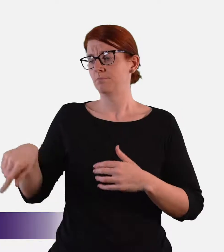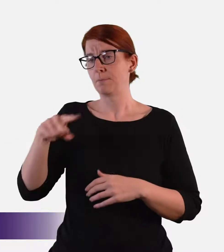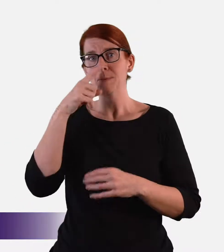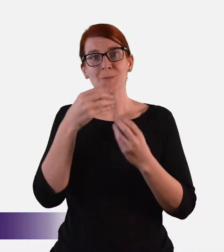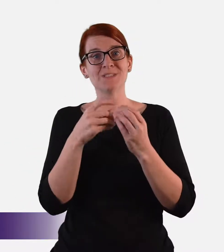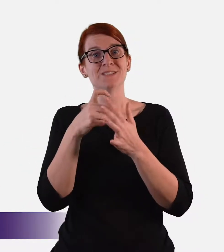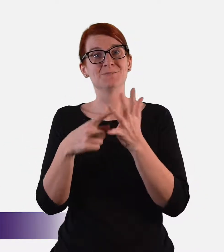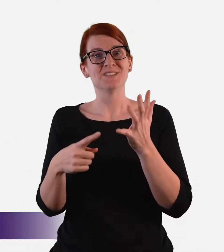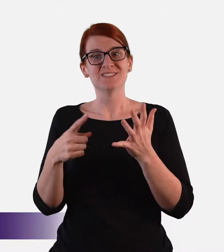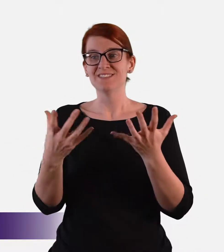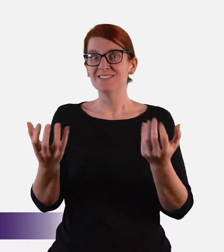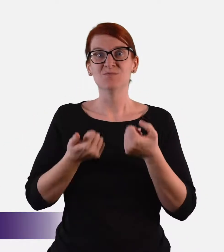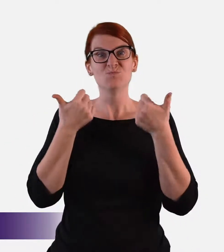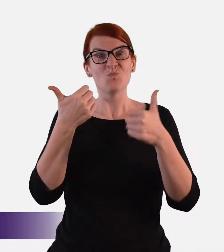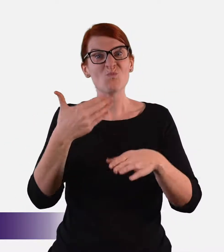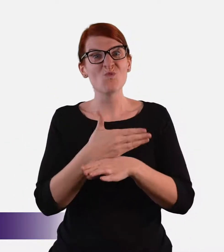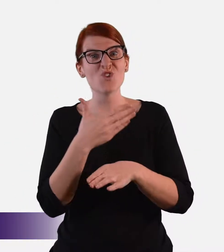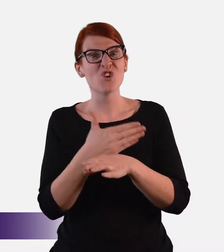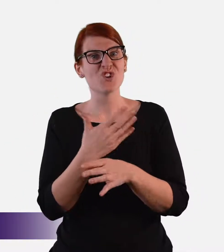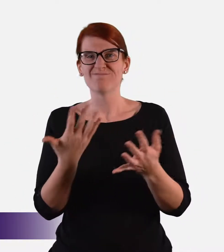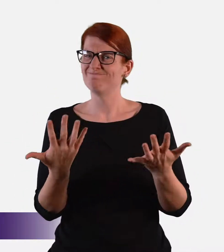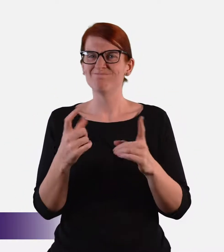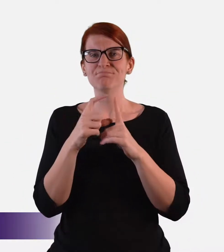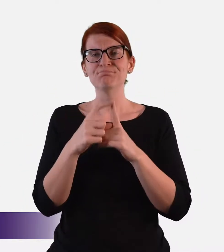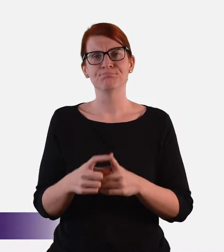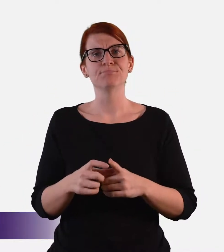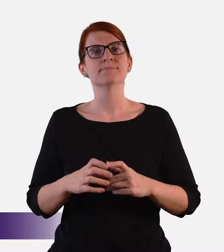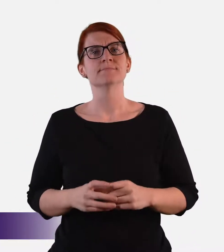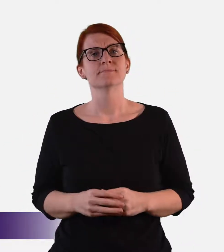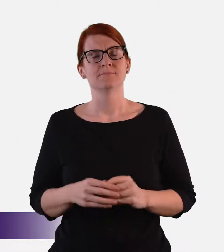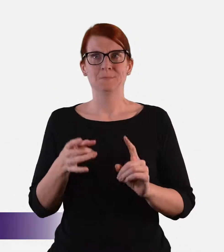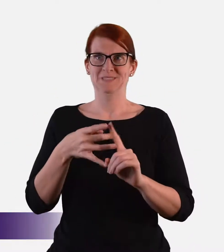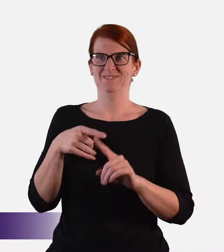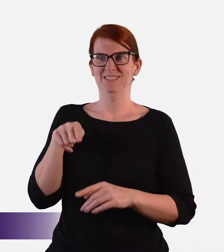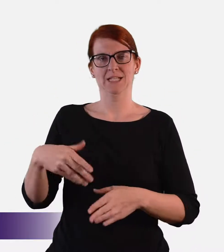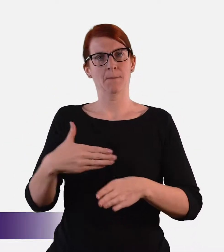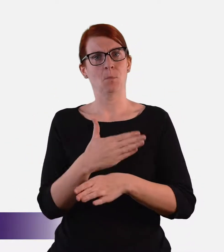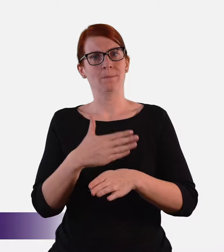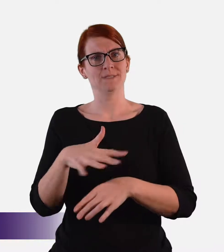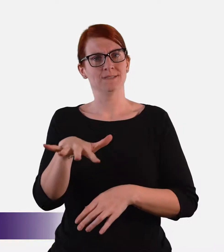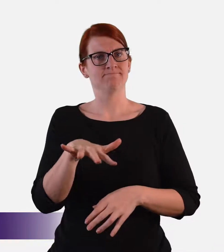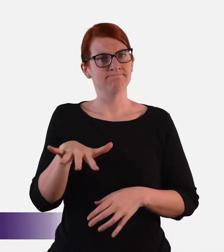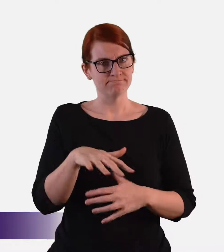for people with disability, particularly in the employment sector.